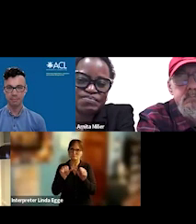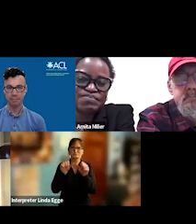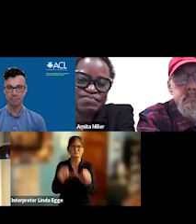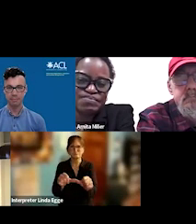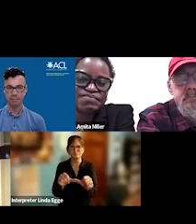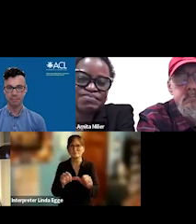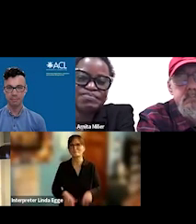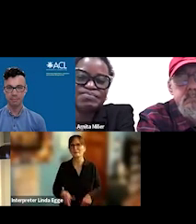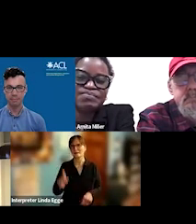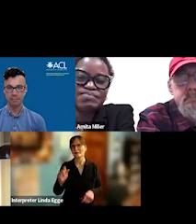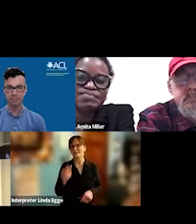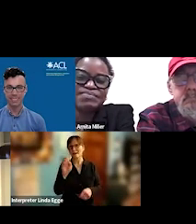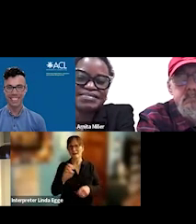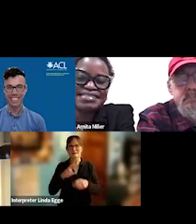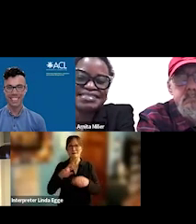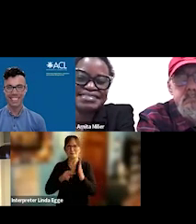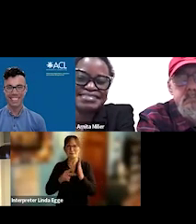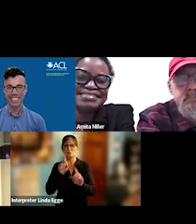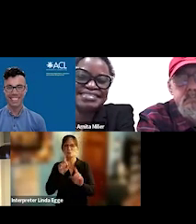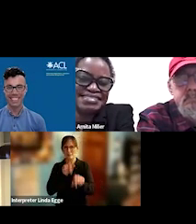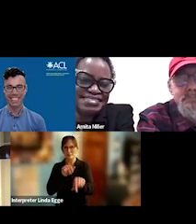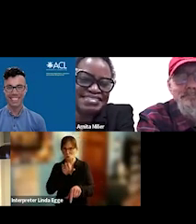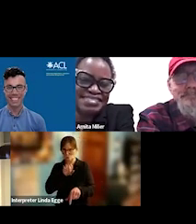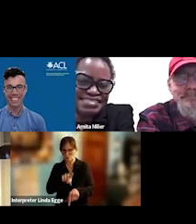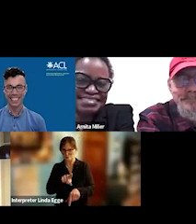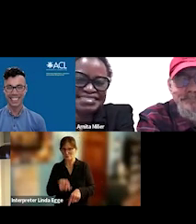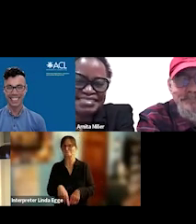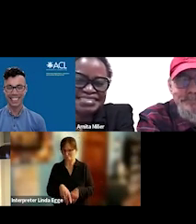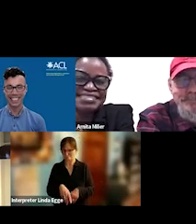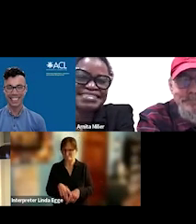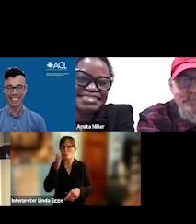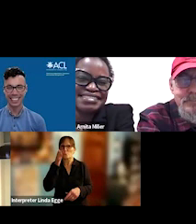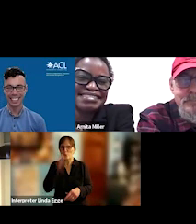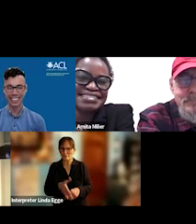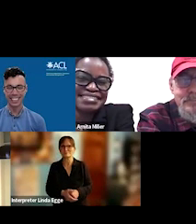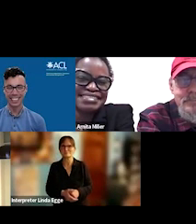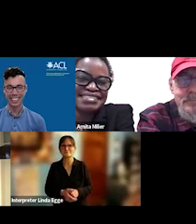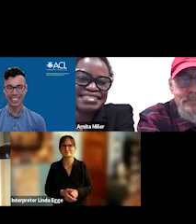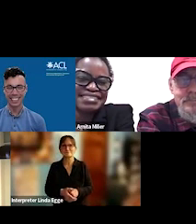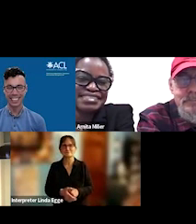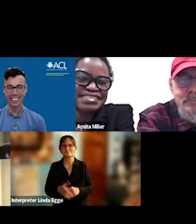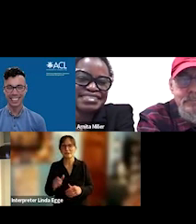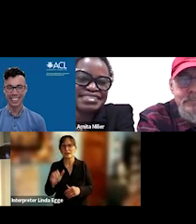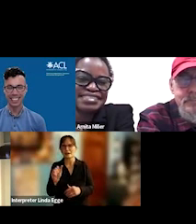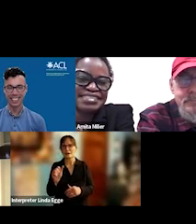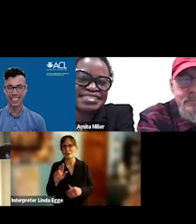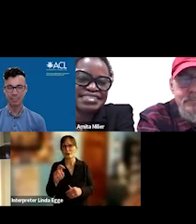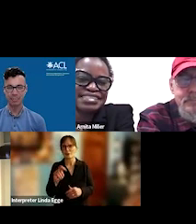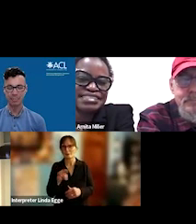And Kate means what she says, she will answer your question. And Arnita and Jerry, any closing thoughts?